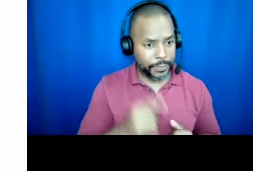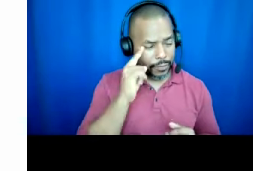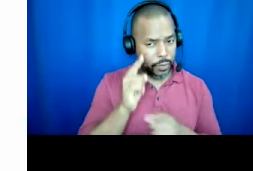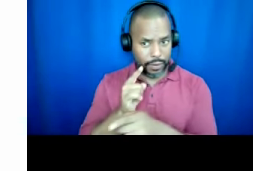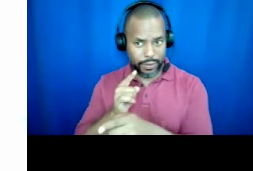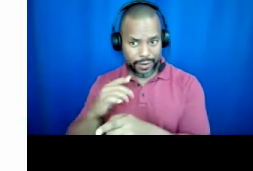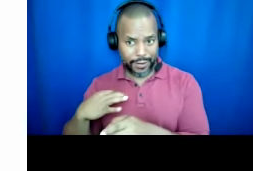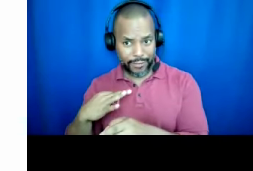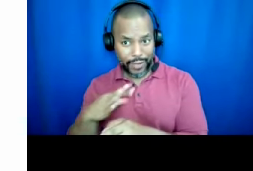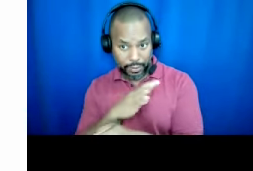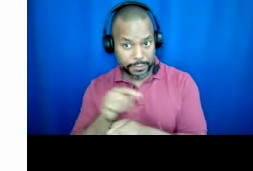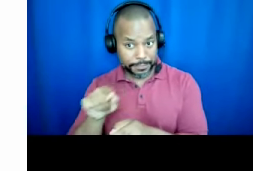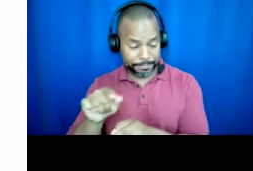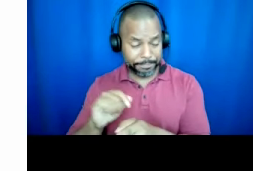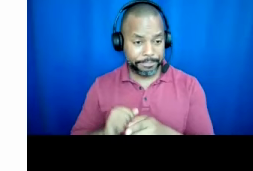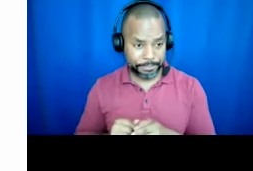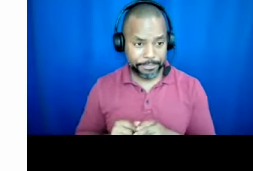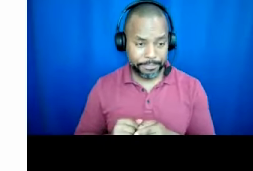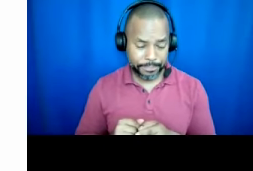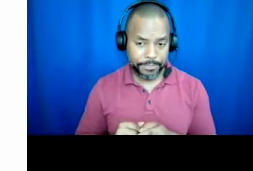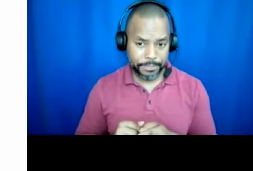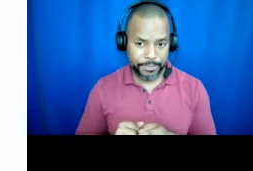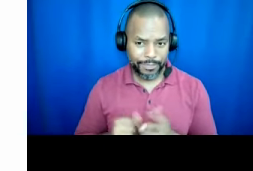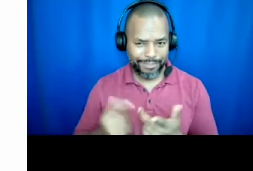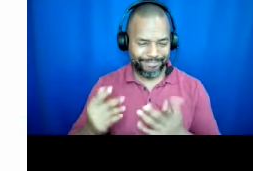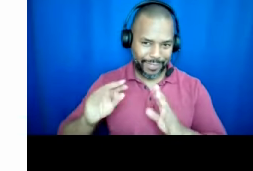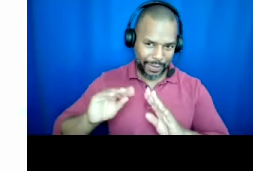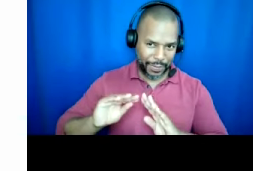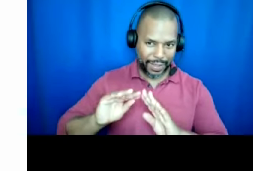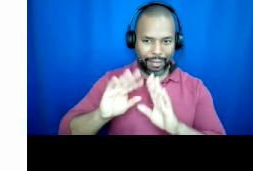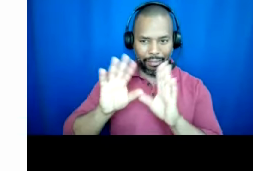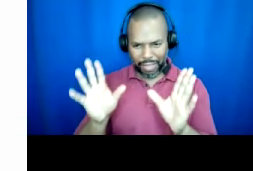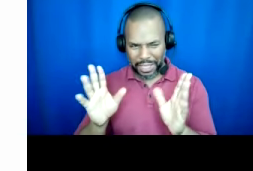You can see, there's kind of a clear line, so to speak. Right?